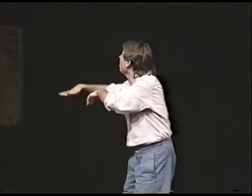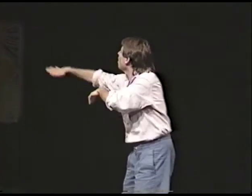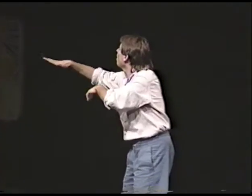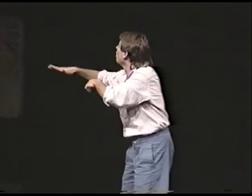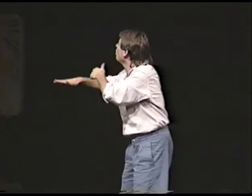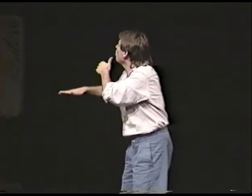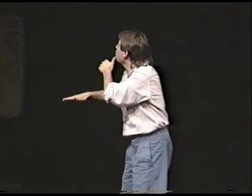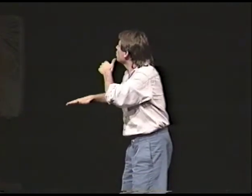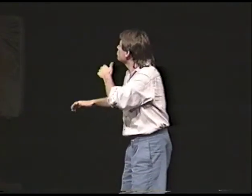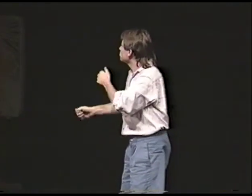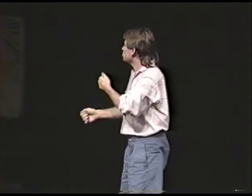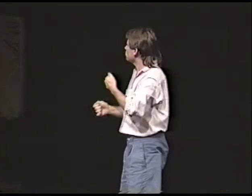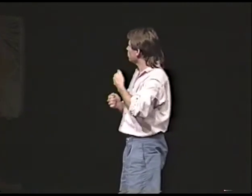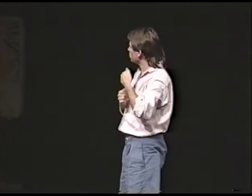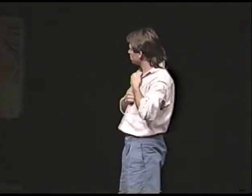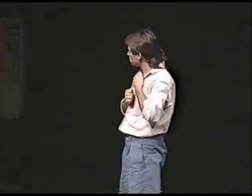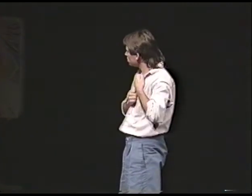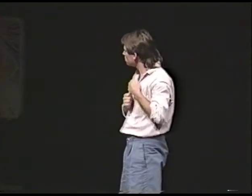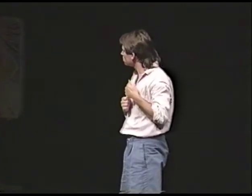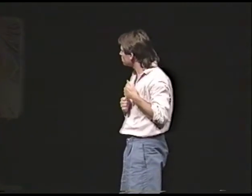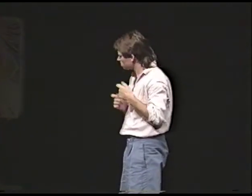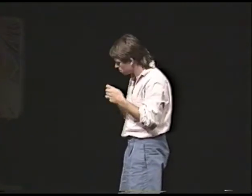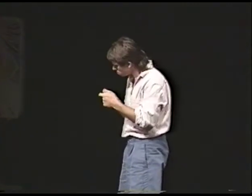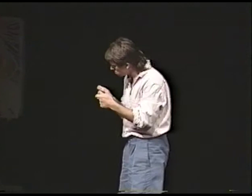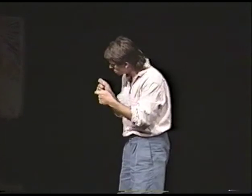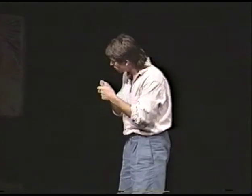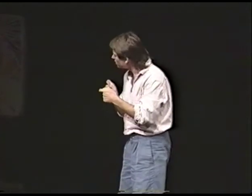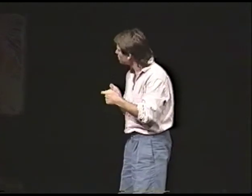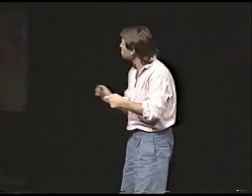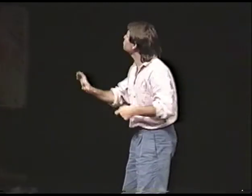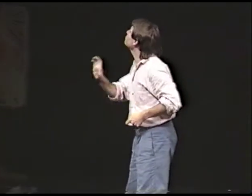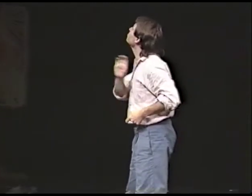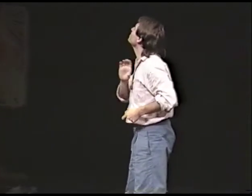I want to make a special call to the men of the Army.